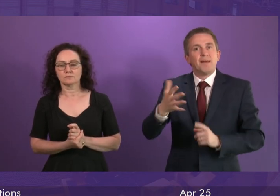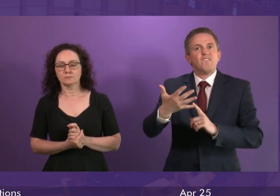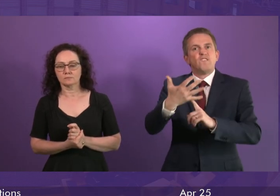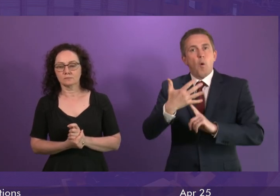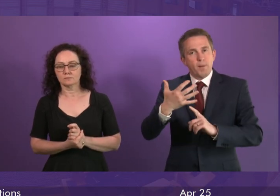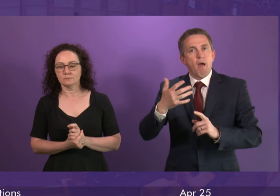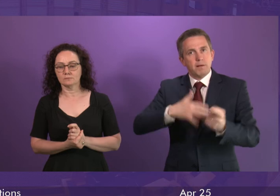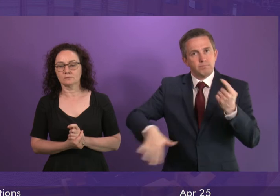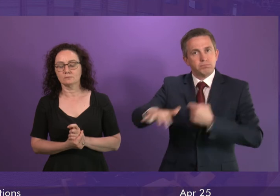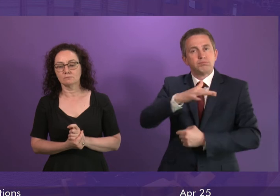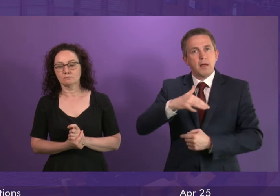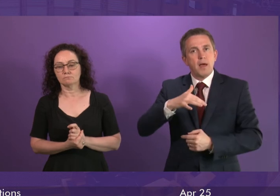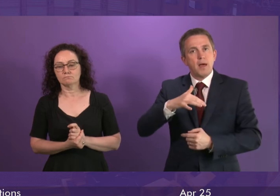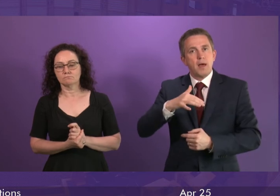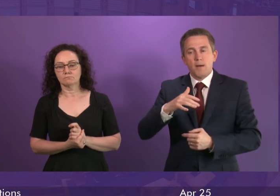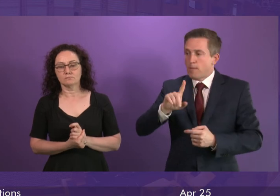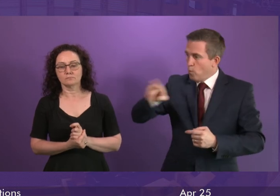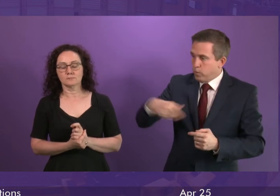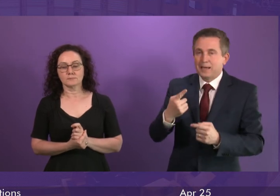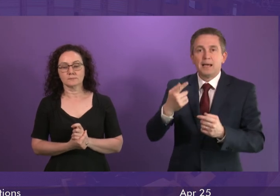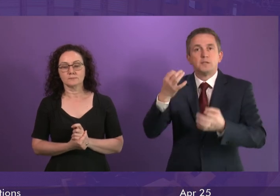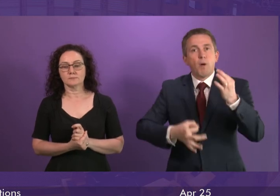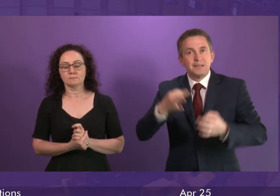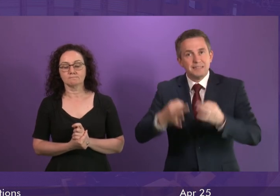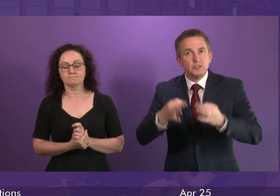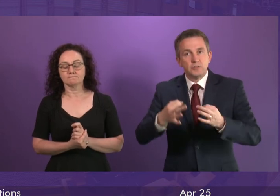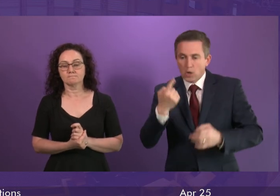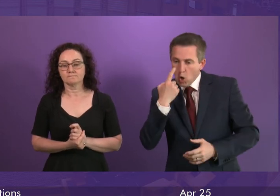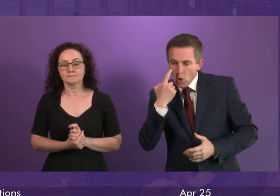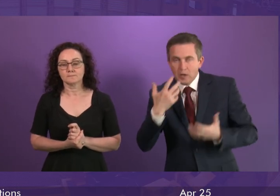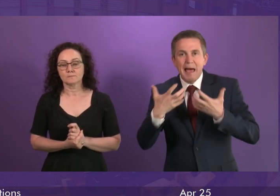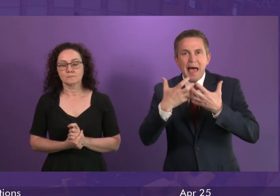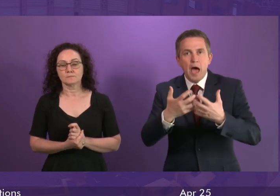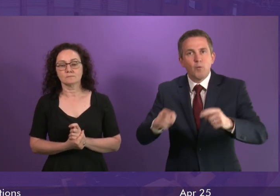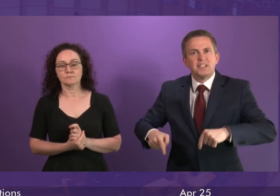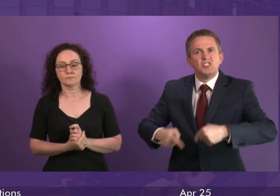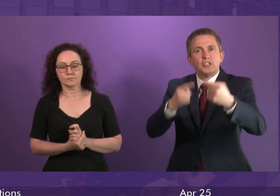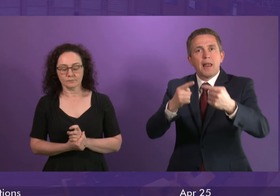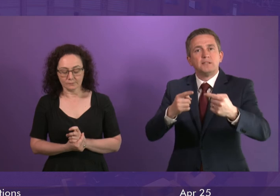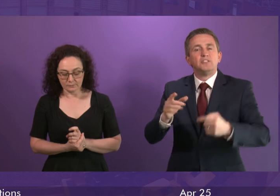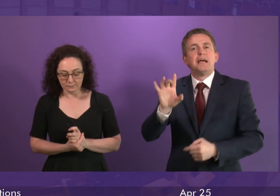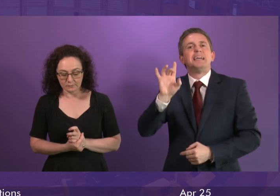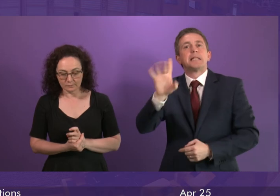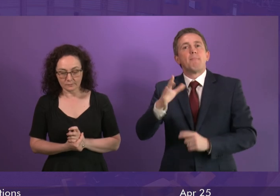or how it manifests itself but on what we as policy makers can do to challenge and defeat it? The First Minister (Nicola Sturgeon):